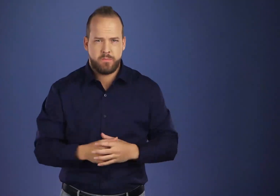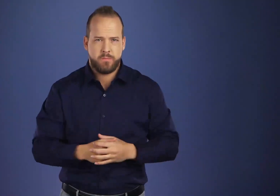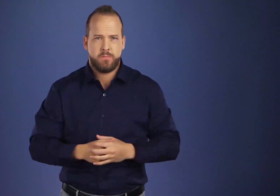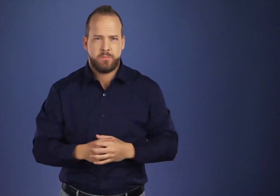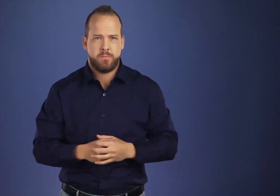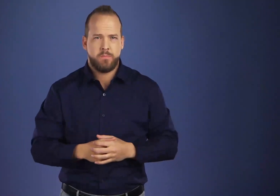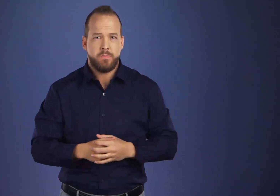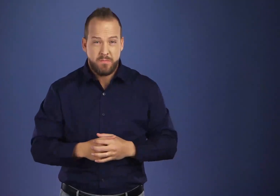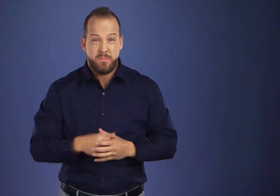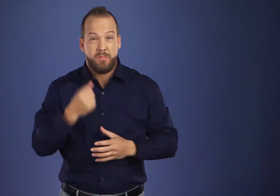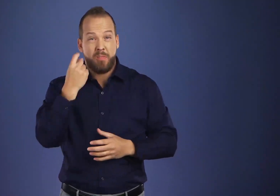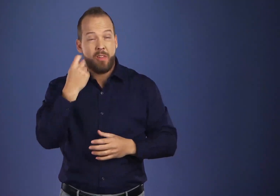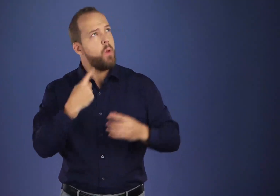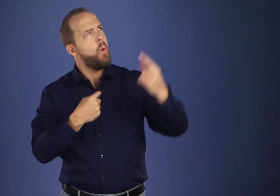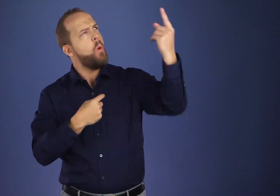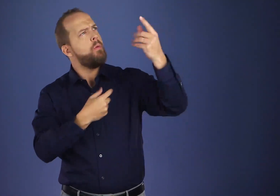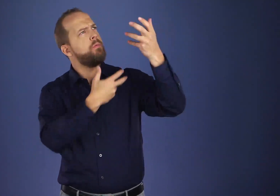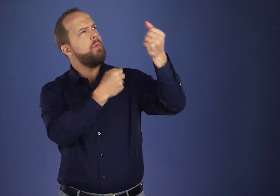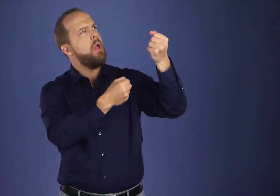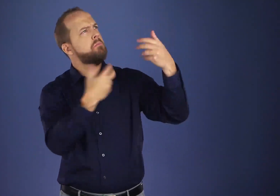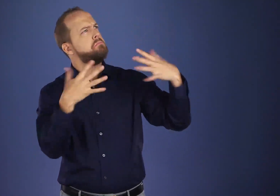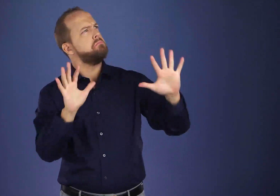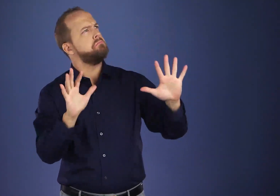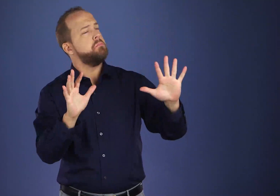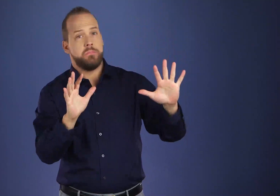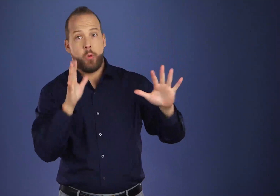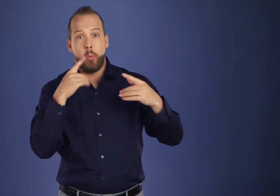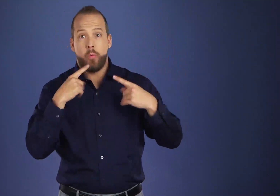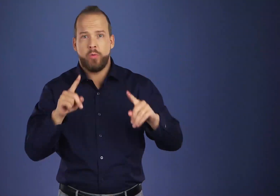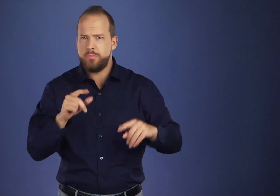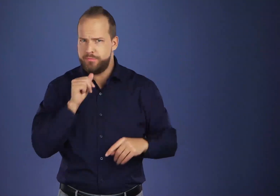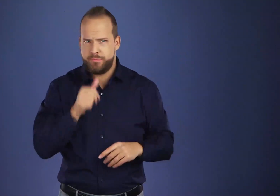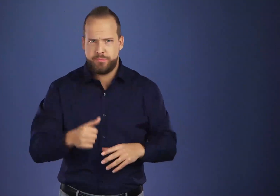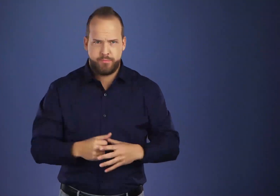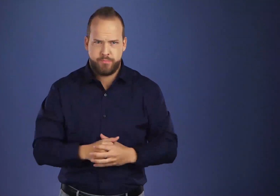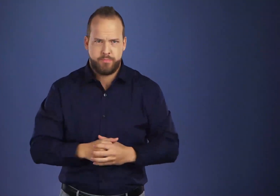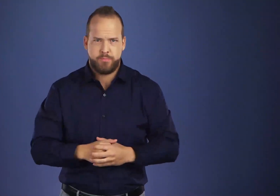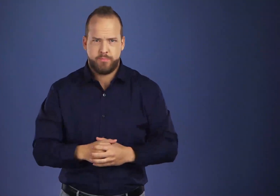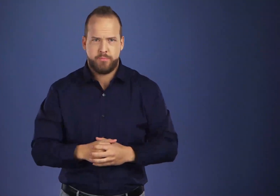Faith, to be sure, is necessary, but faith alone can avail nothing.